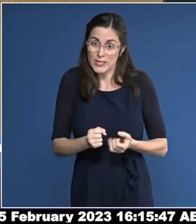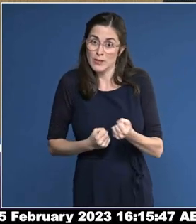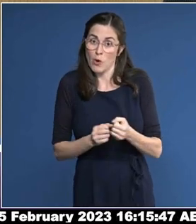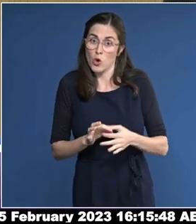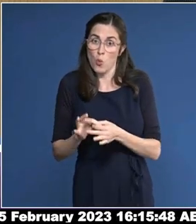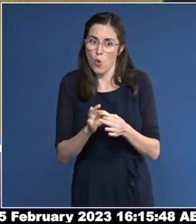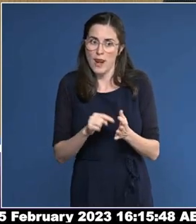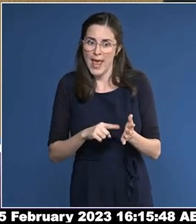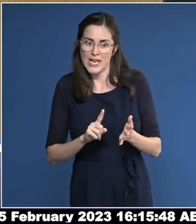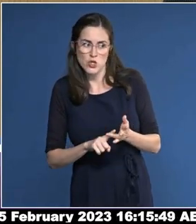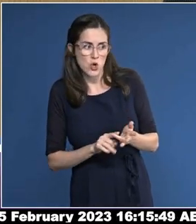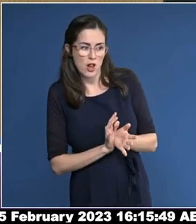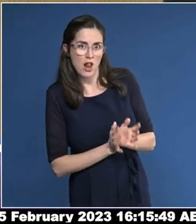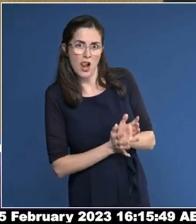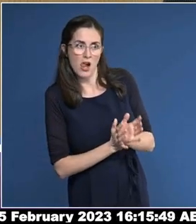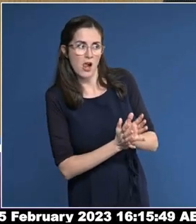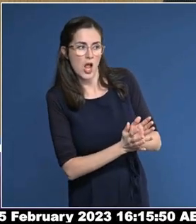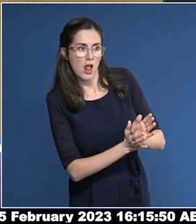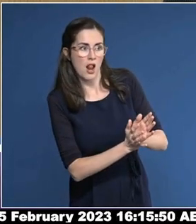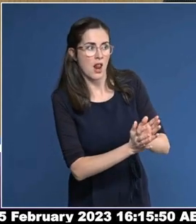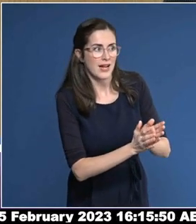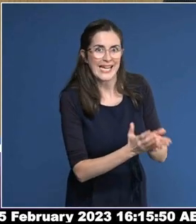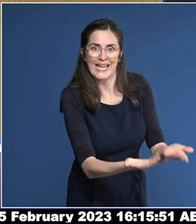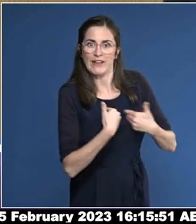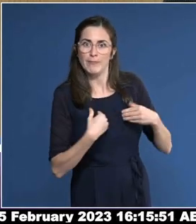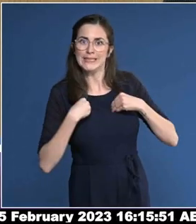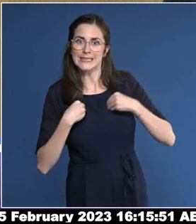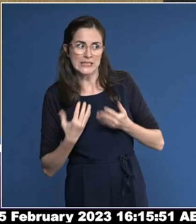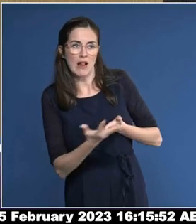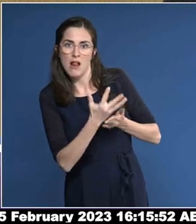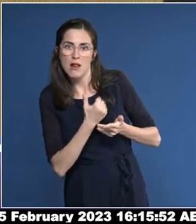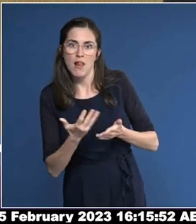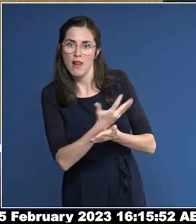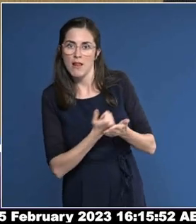It's extremely difficult for a support coordinator to be able to question and